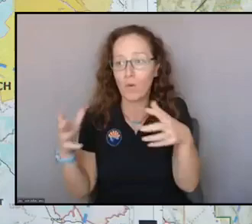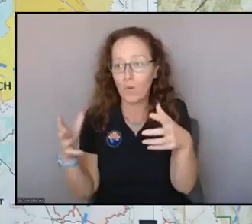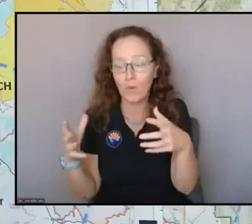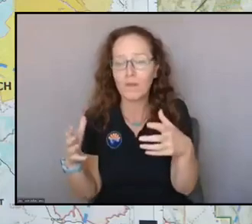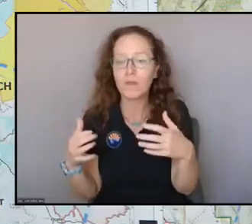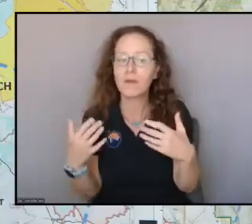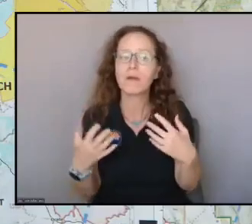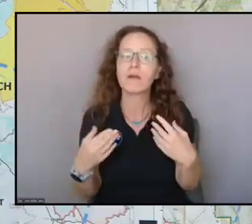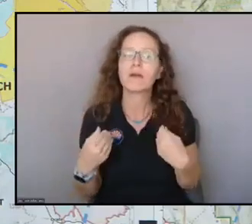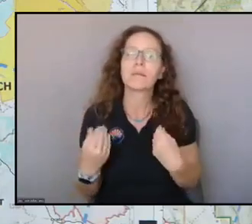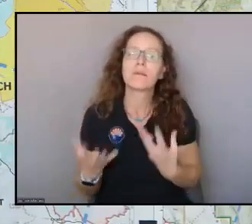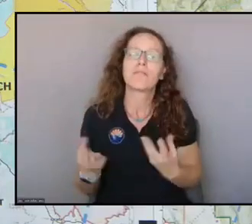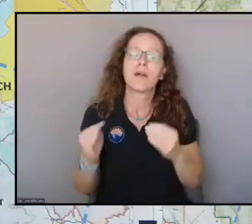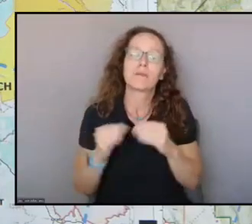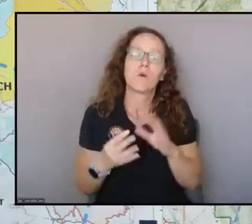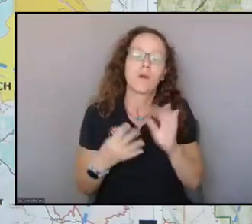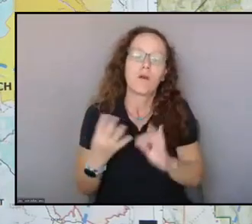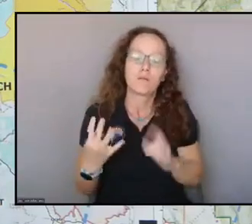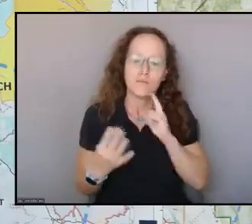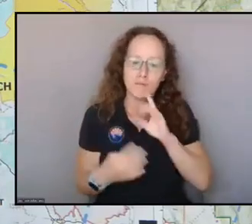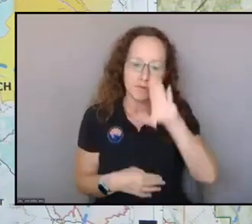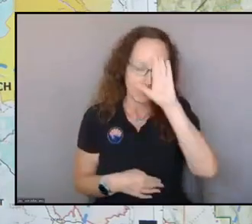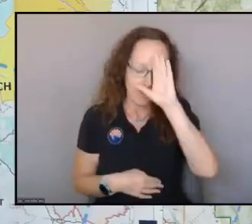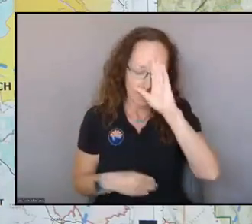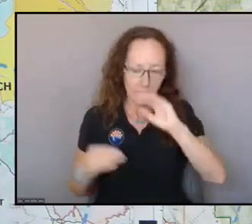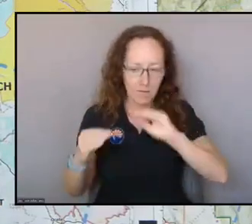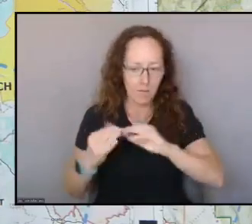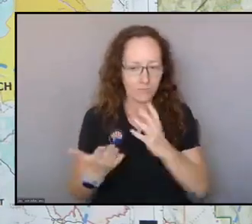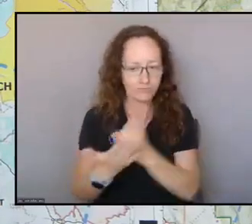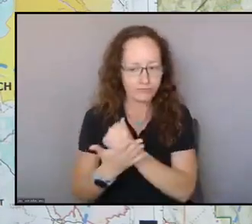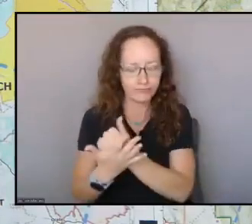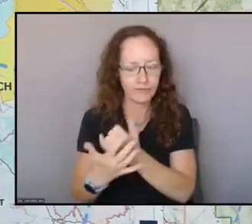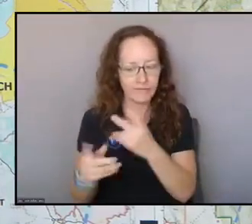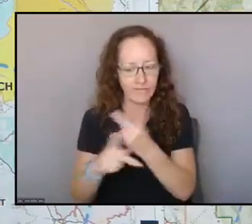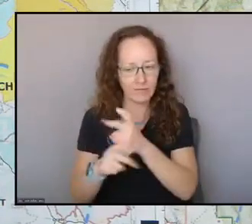OPTIONS, A BETTER OPPORTUNITY TO GAIN CONTAINMENT. SO WE'LL LOOK AT TODAY AS A WIN.